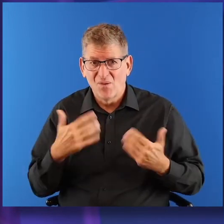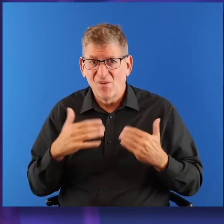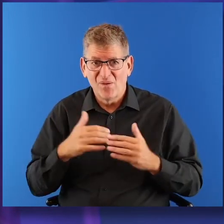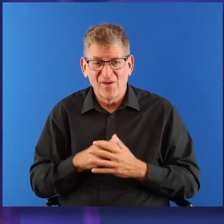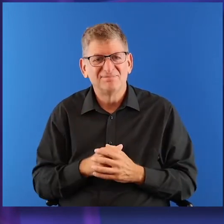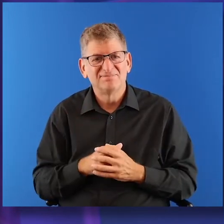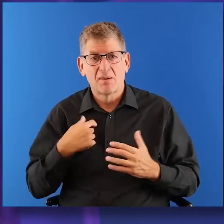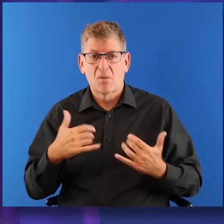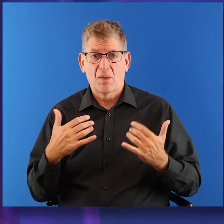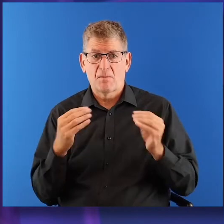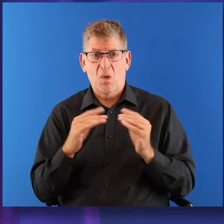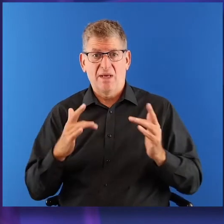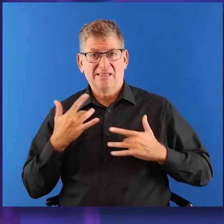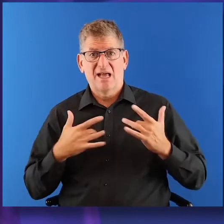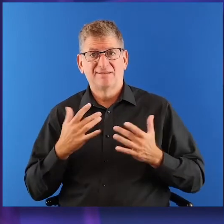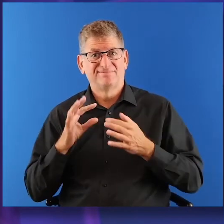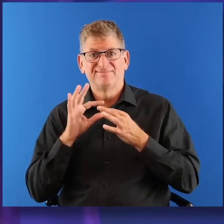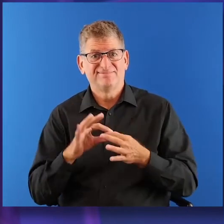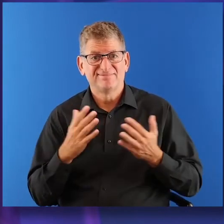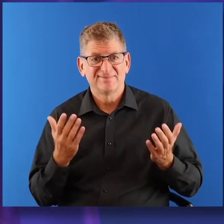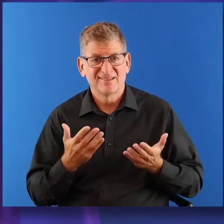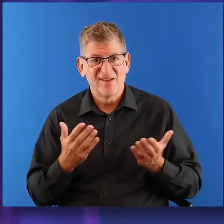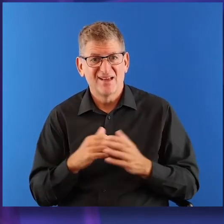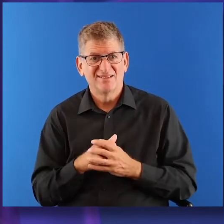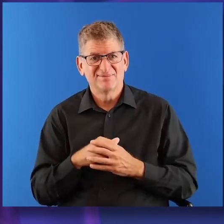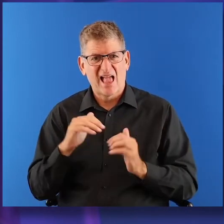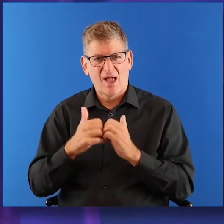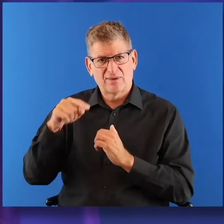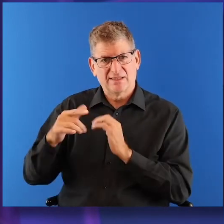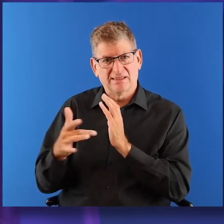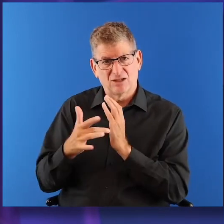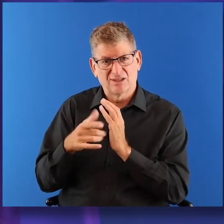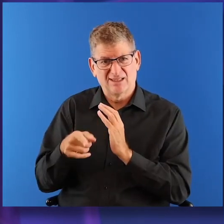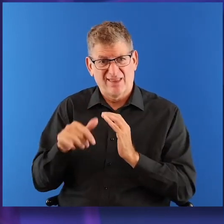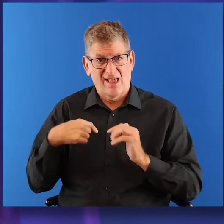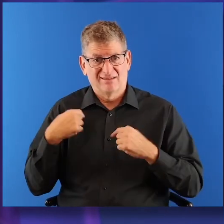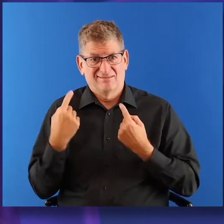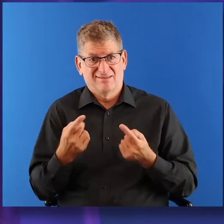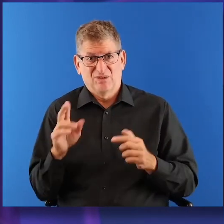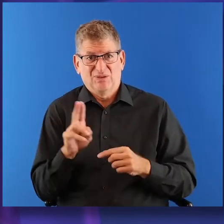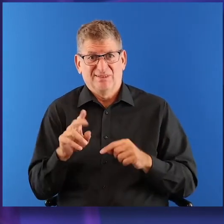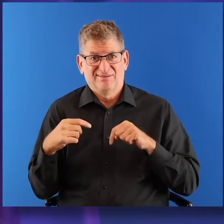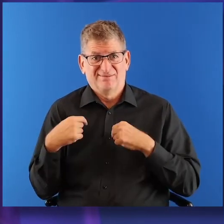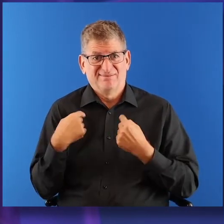I think I'm even more excited about how this technology that we're already